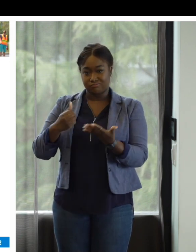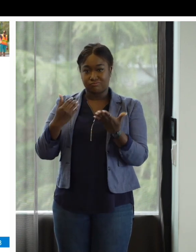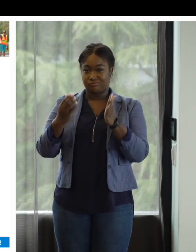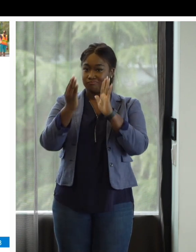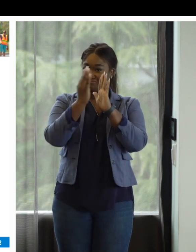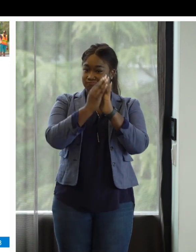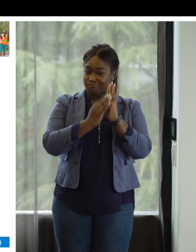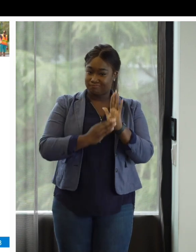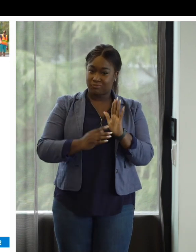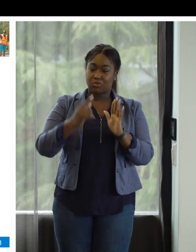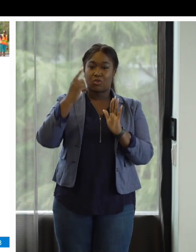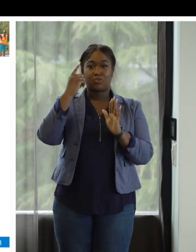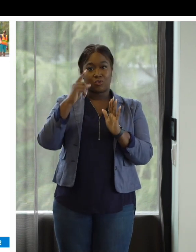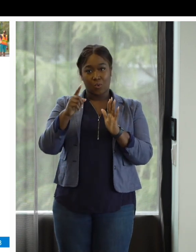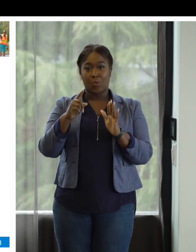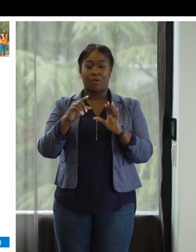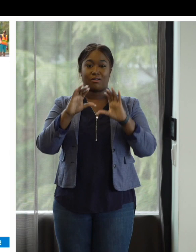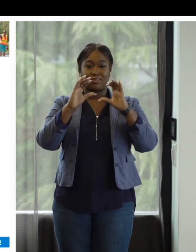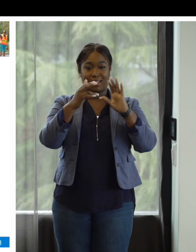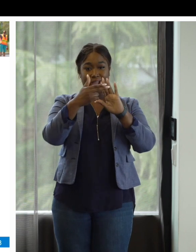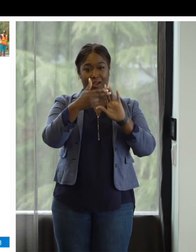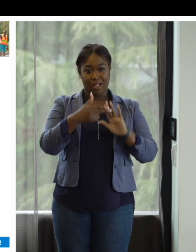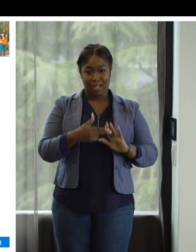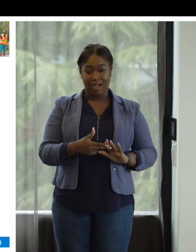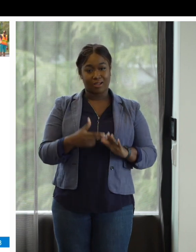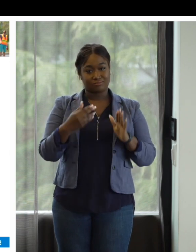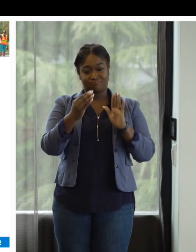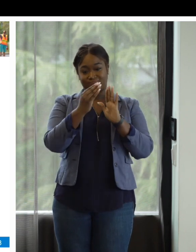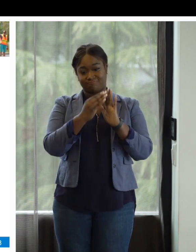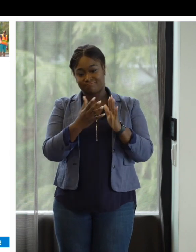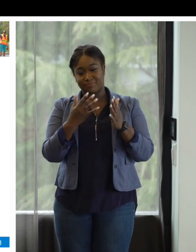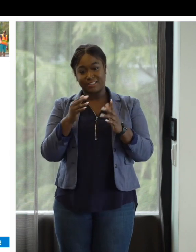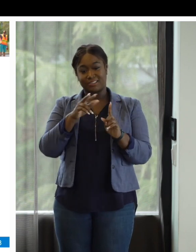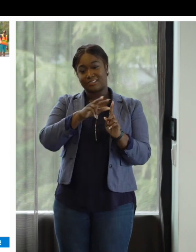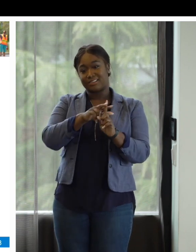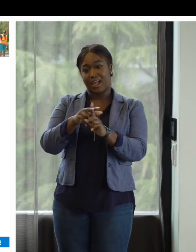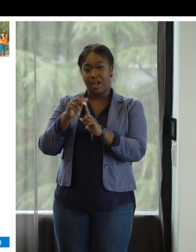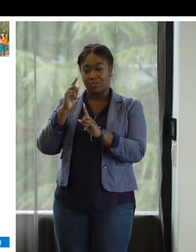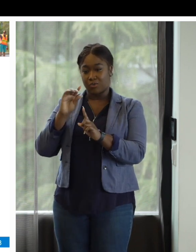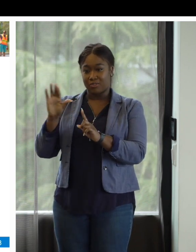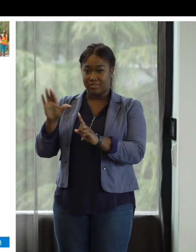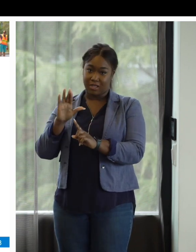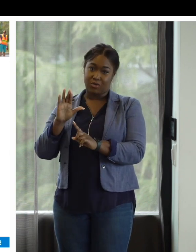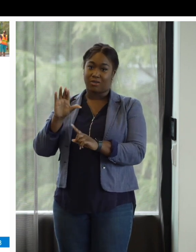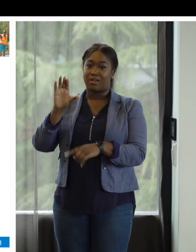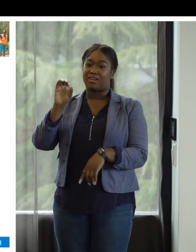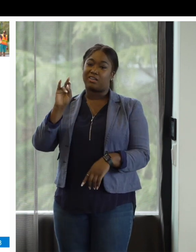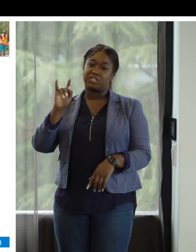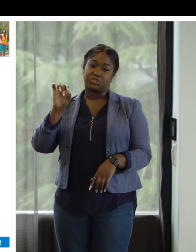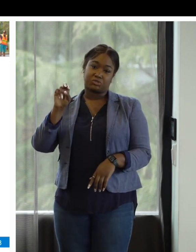and categorized in assigned conditions that are